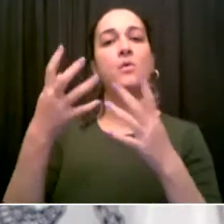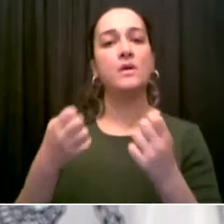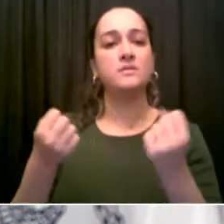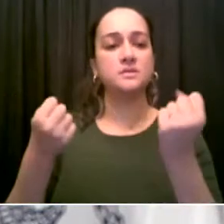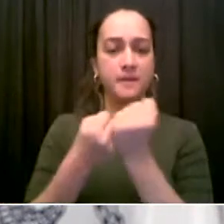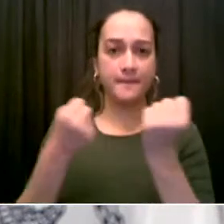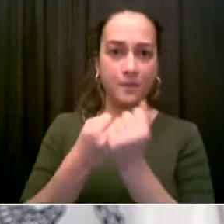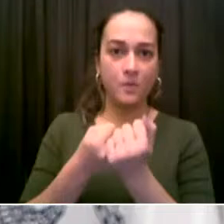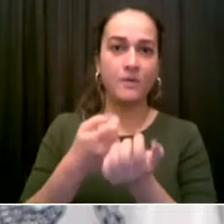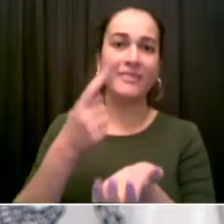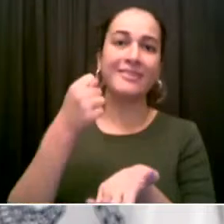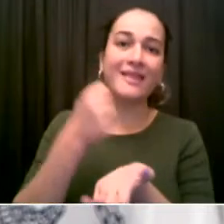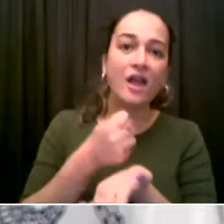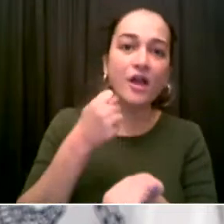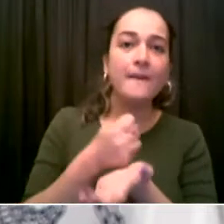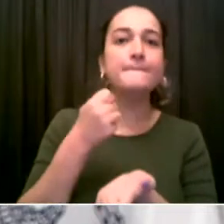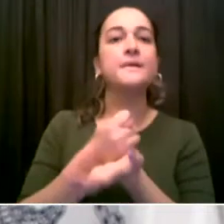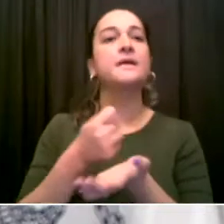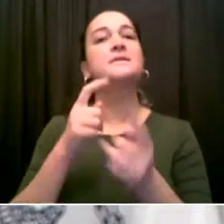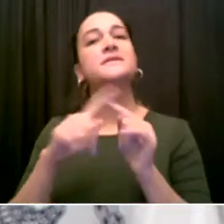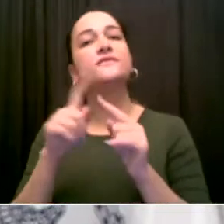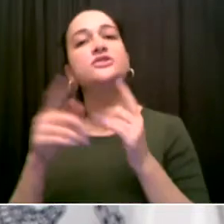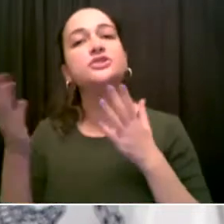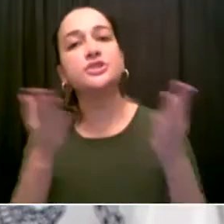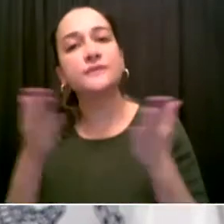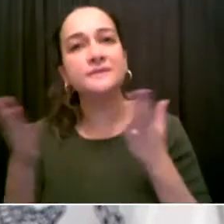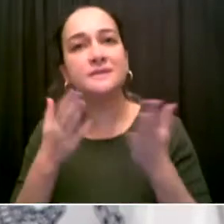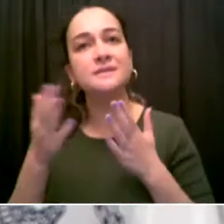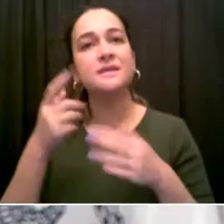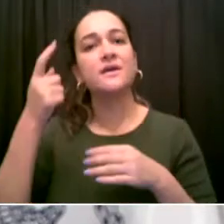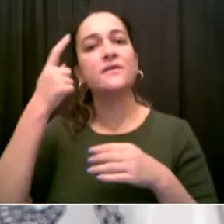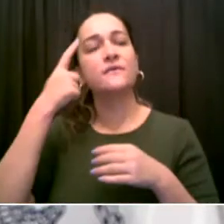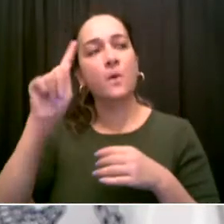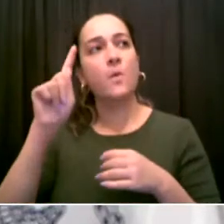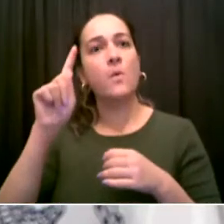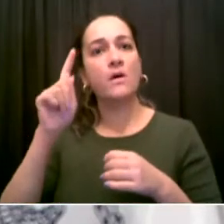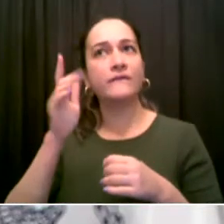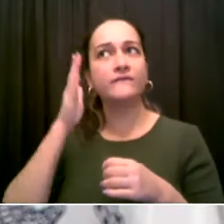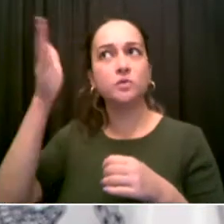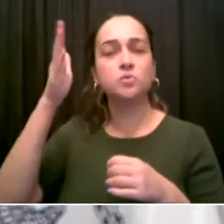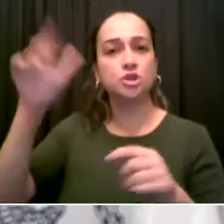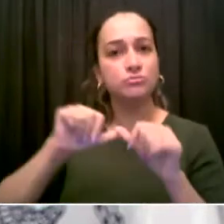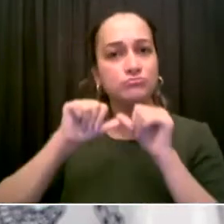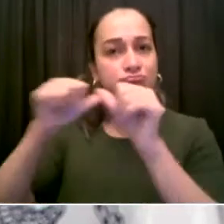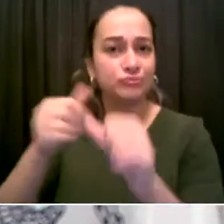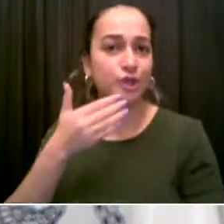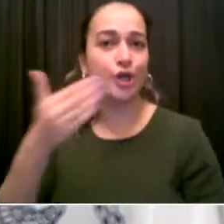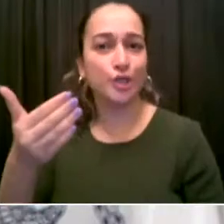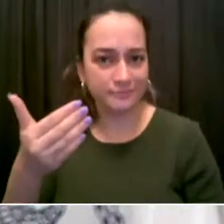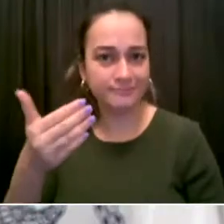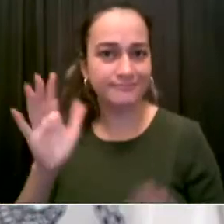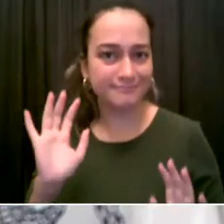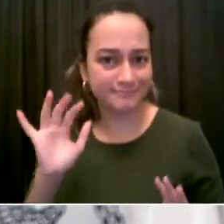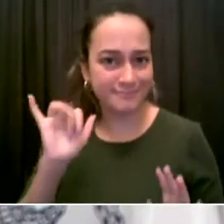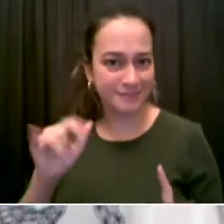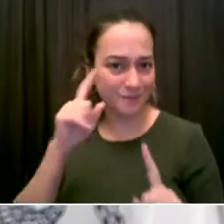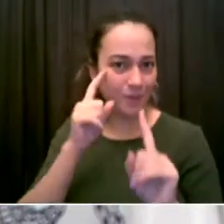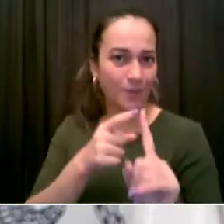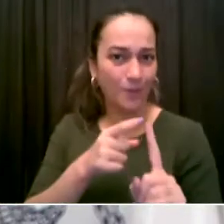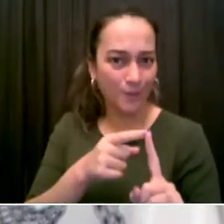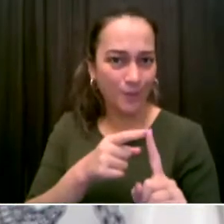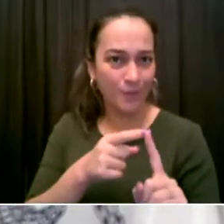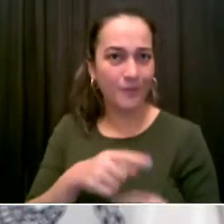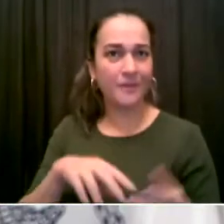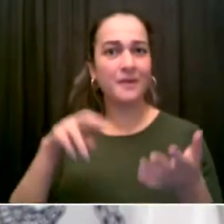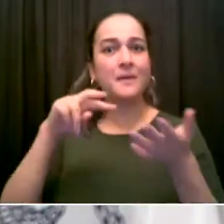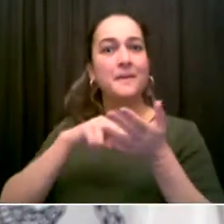TREAETMNT, IF